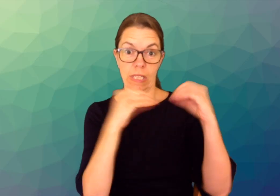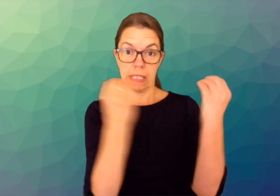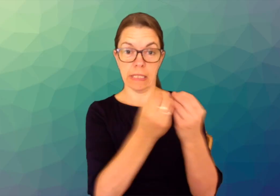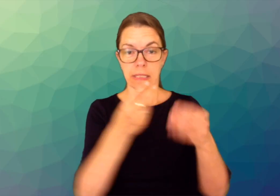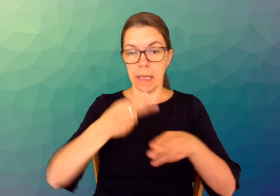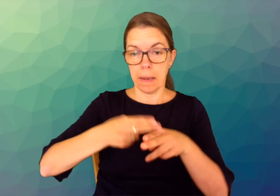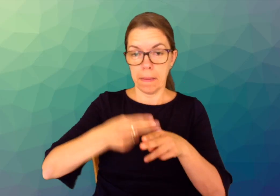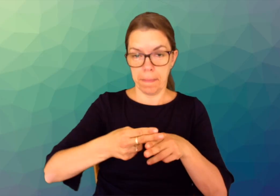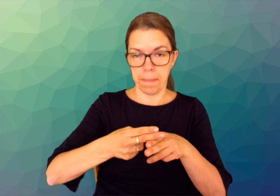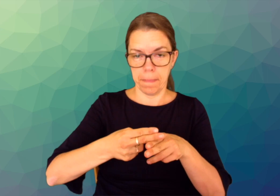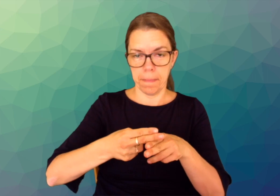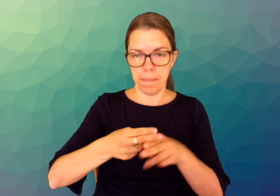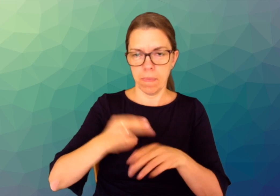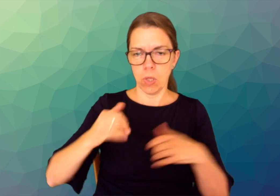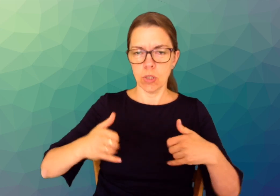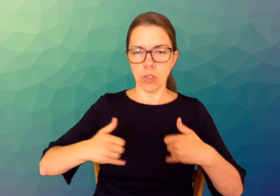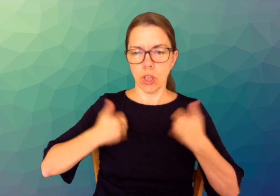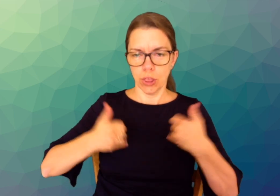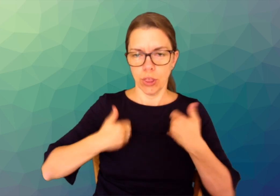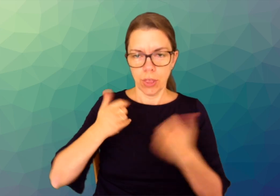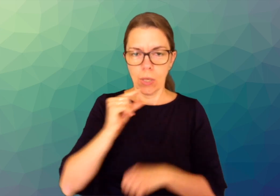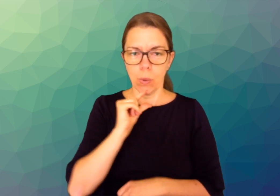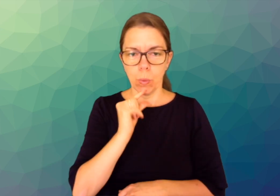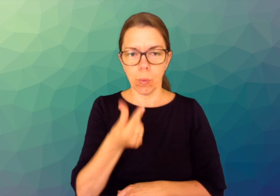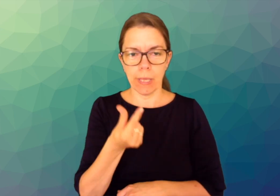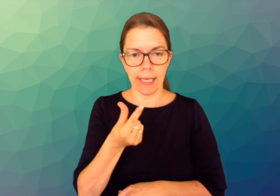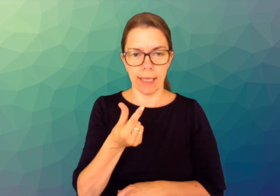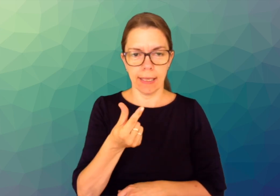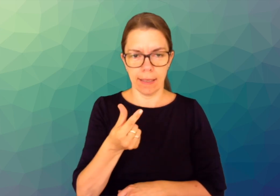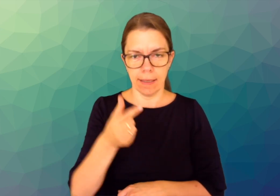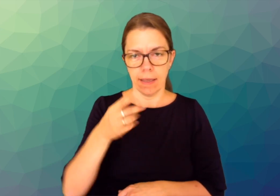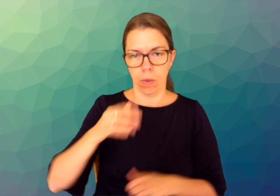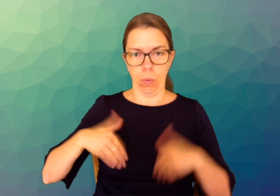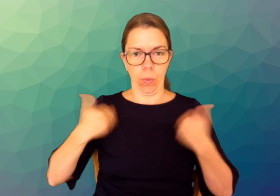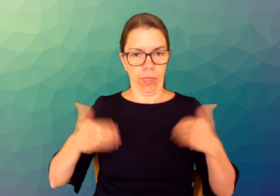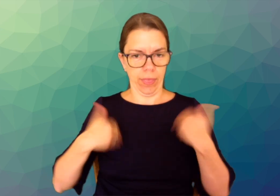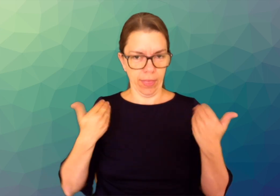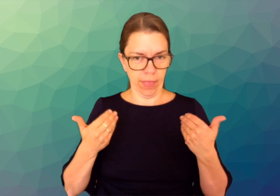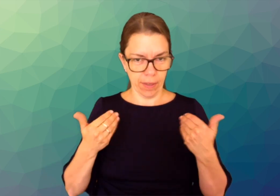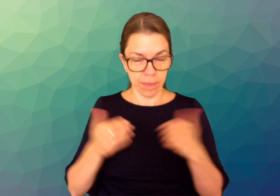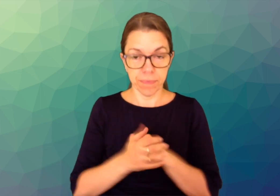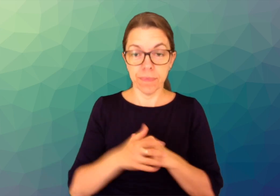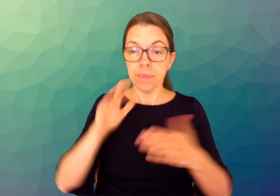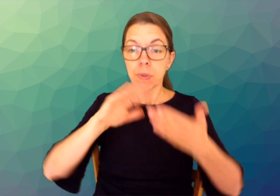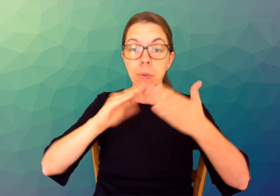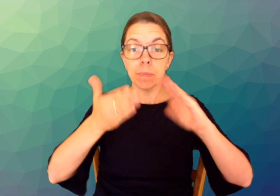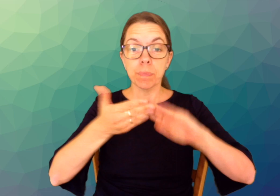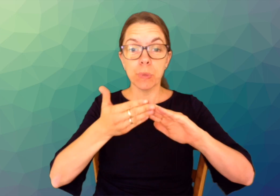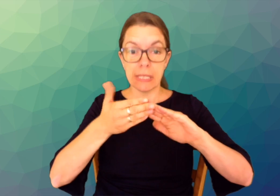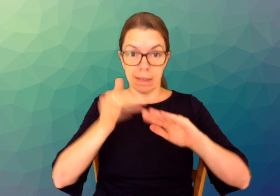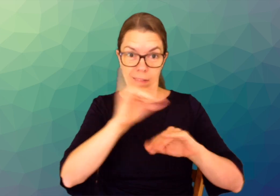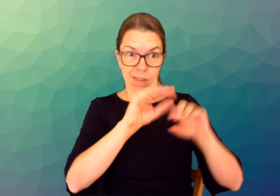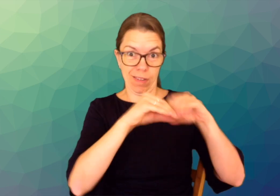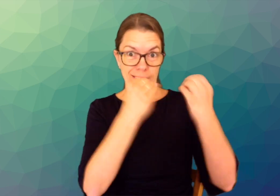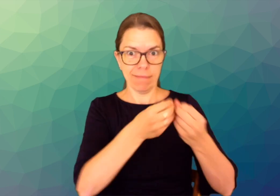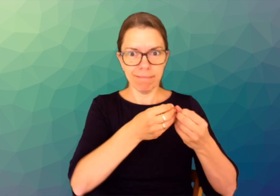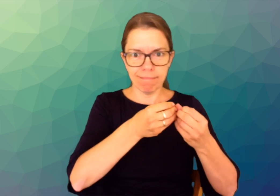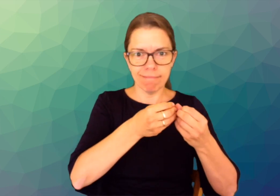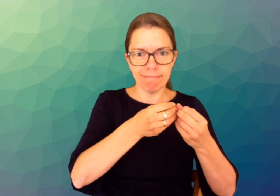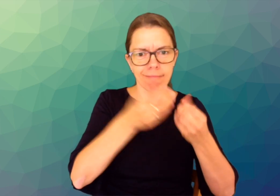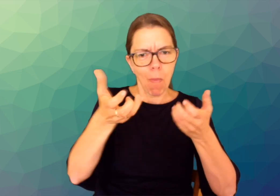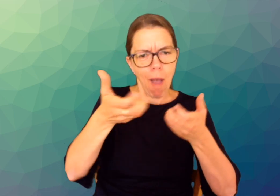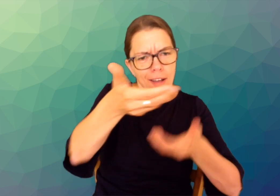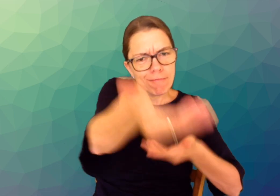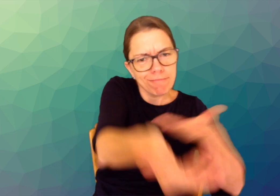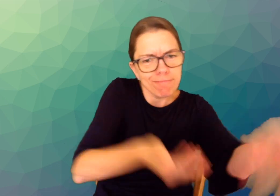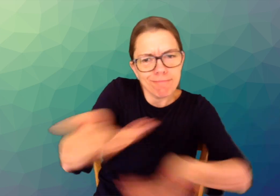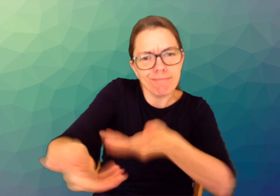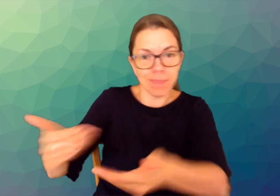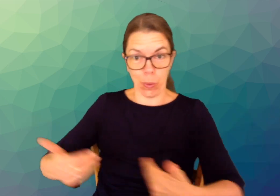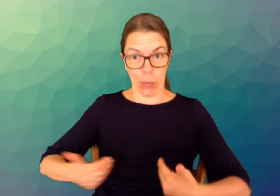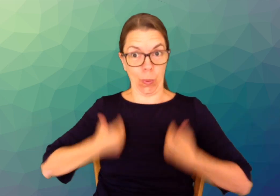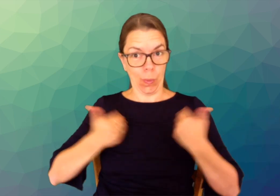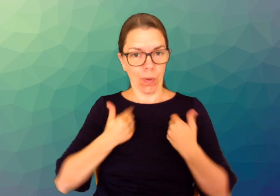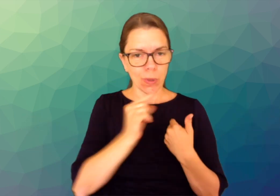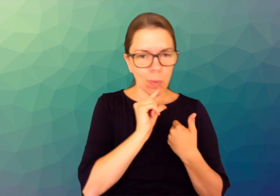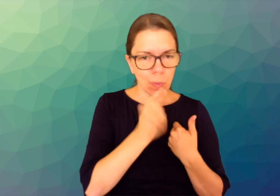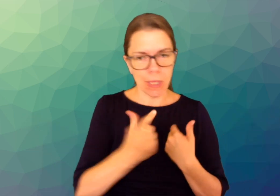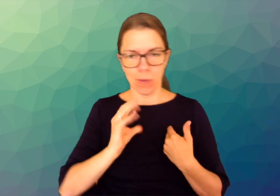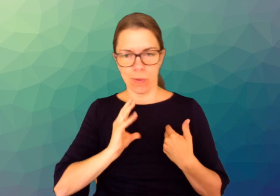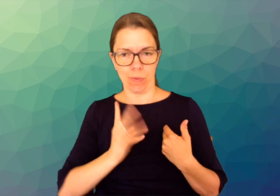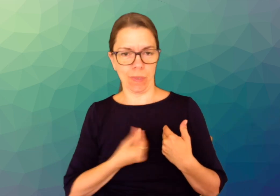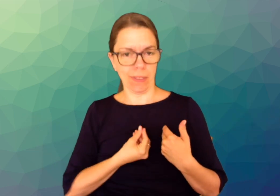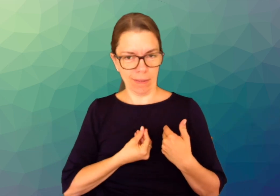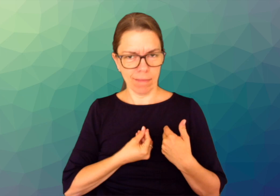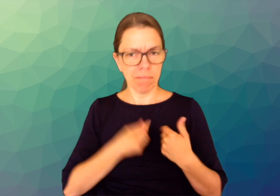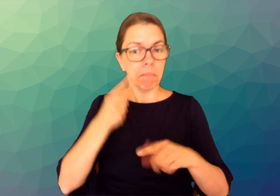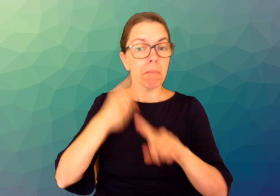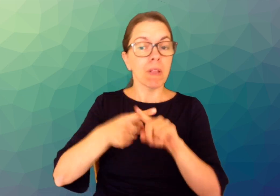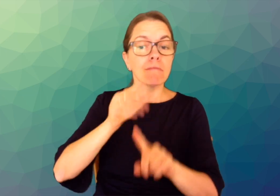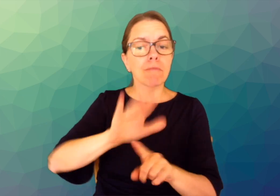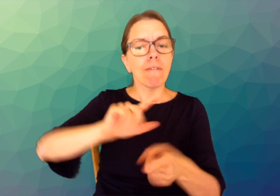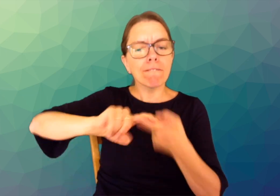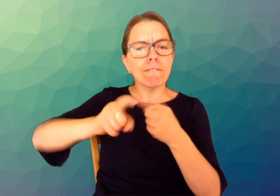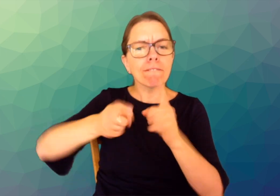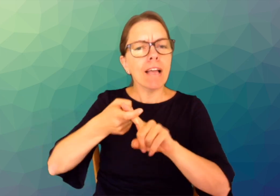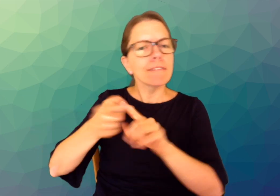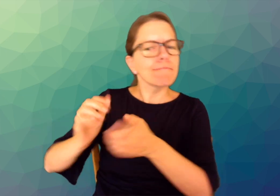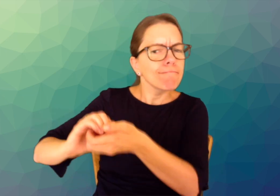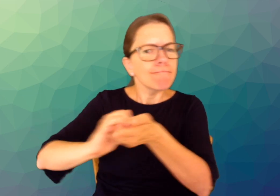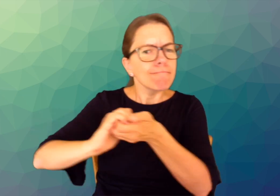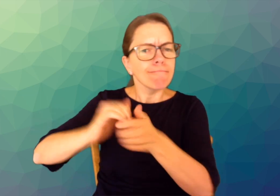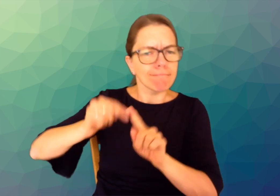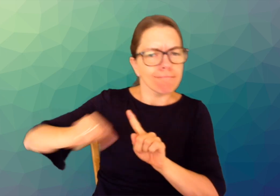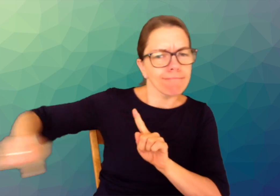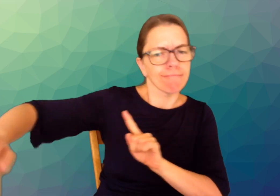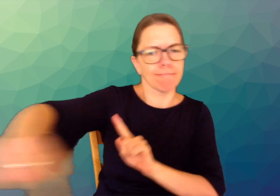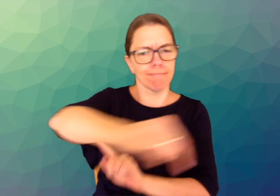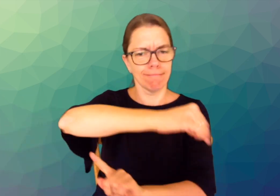The JQY Community Summit invites queer and trans youth, their allies as well as individuals